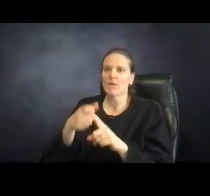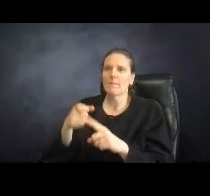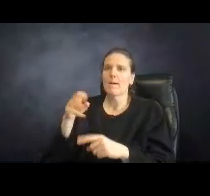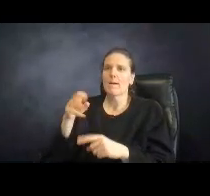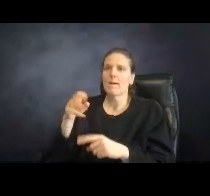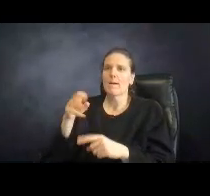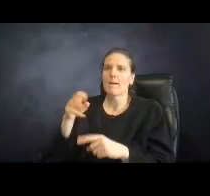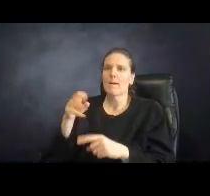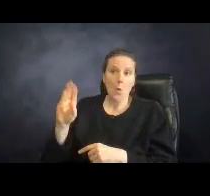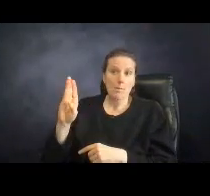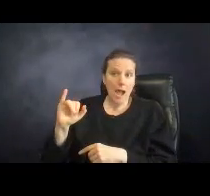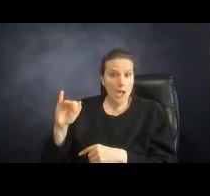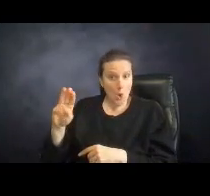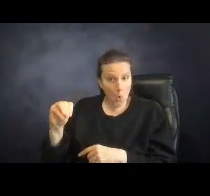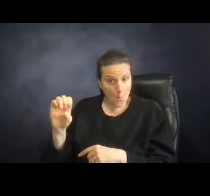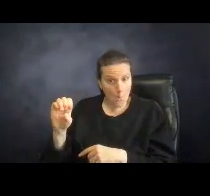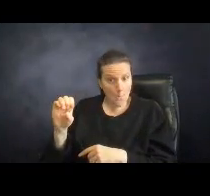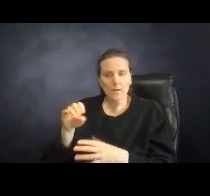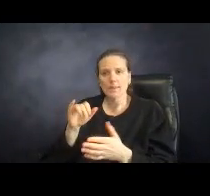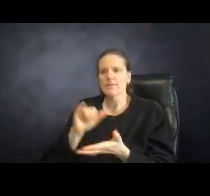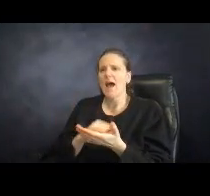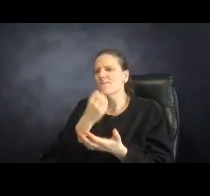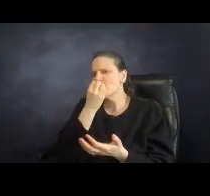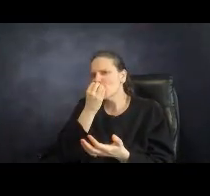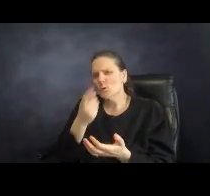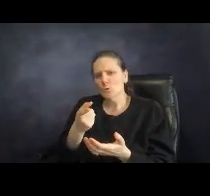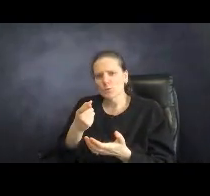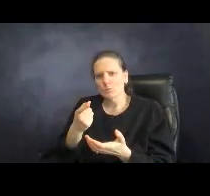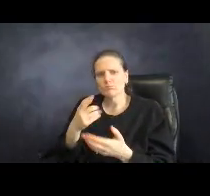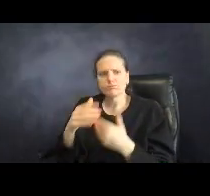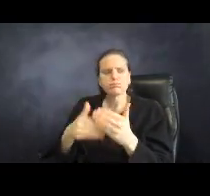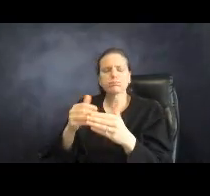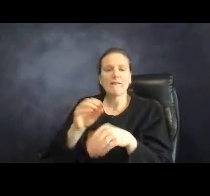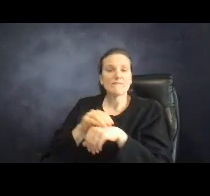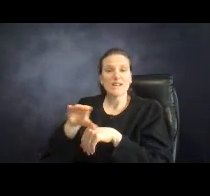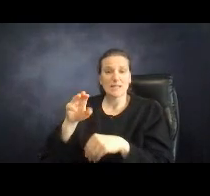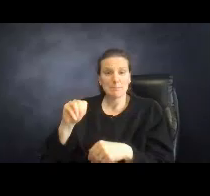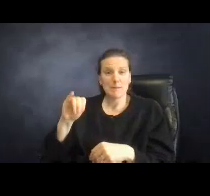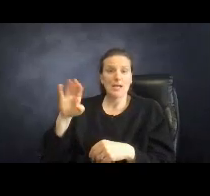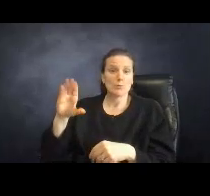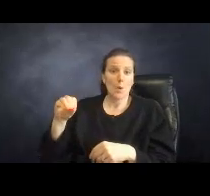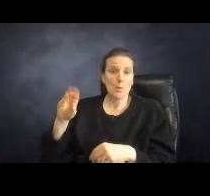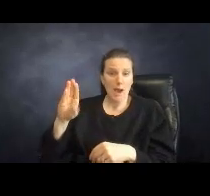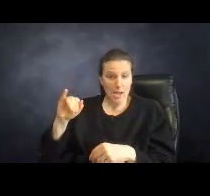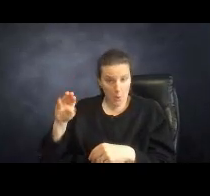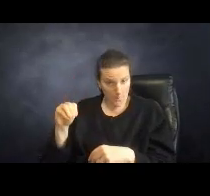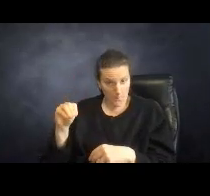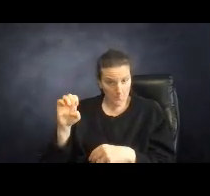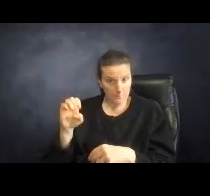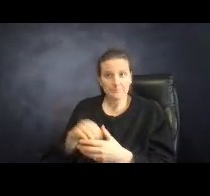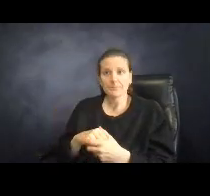and so are you, you know, how is the food that you're eating affecting your microbiome? Is it inflammatory or not? Do you hurt when you eat it?